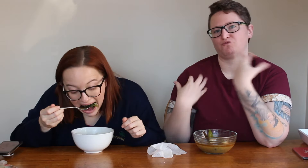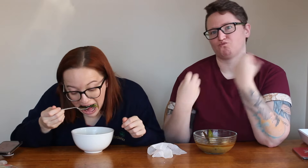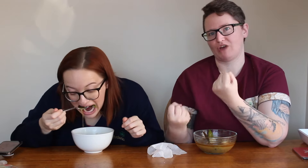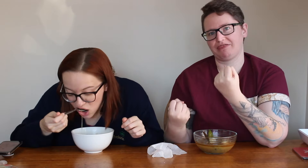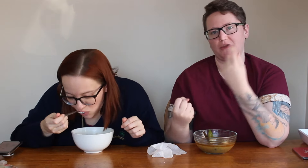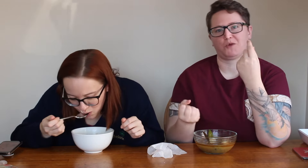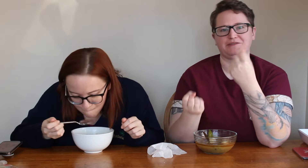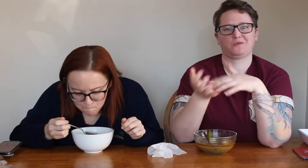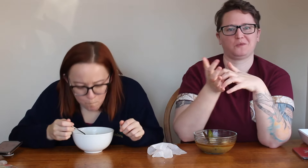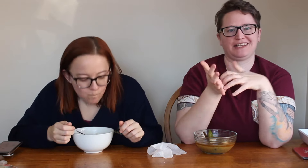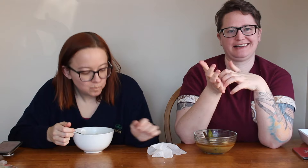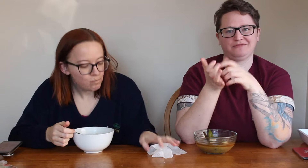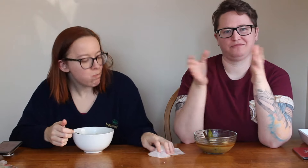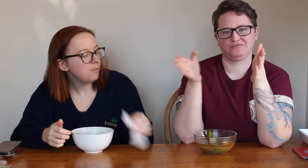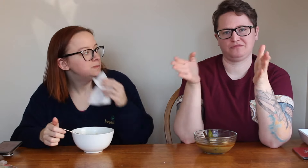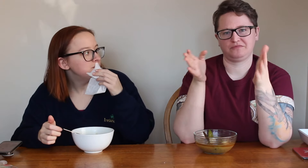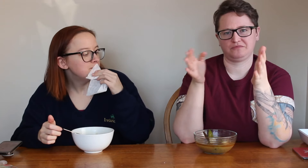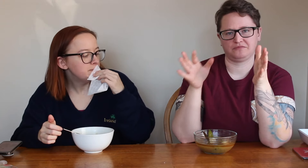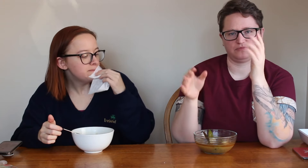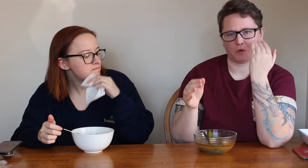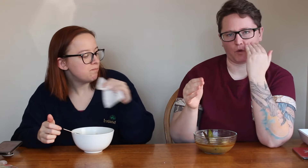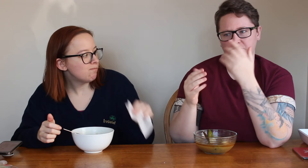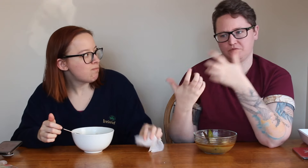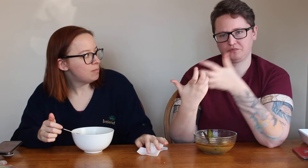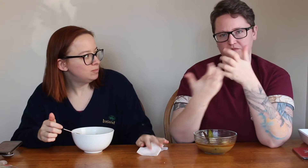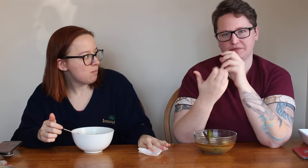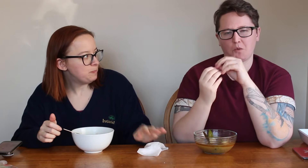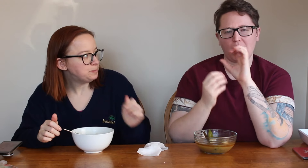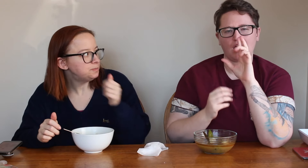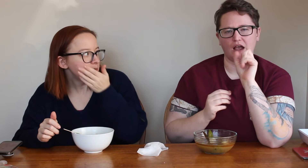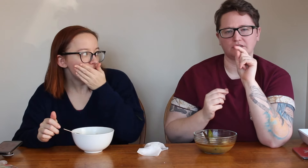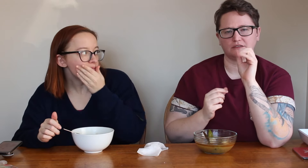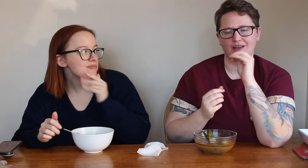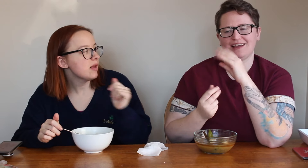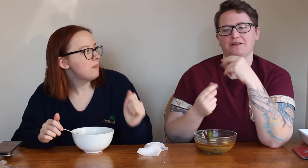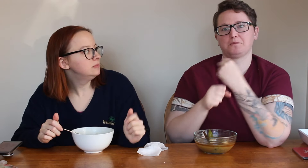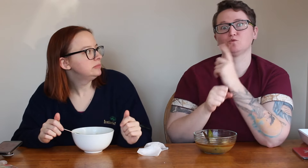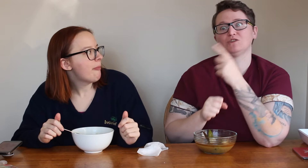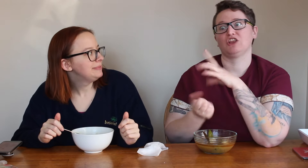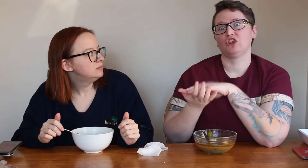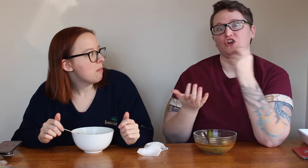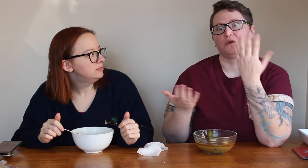Educational-wise we're pretty highly likely to homeschool him just because we prefer to